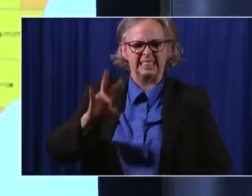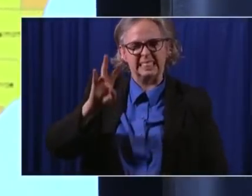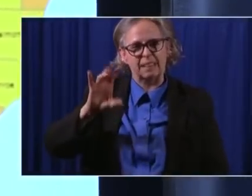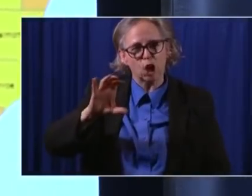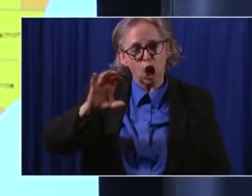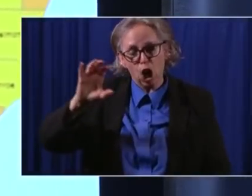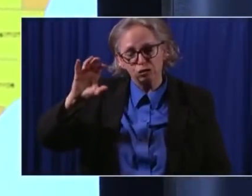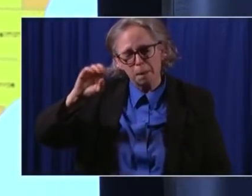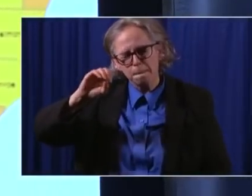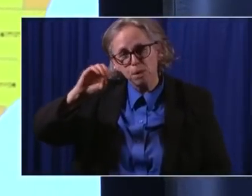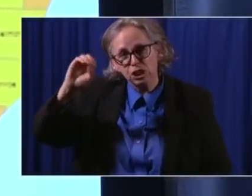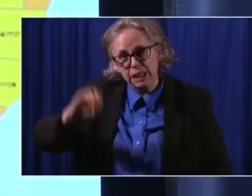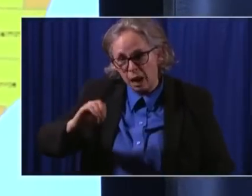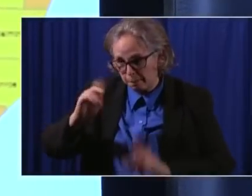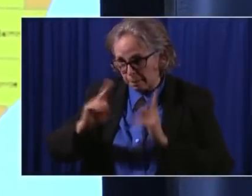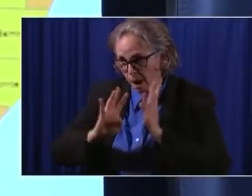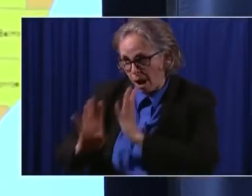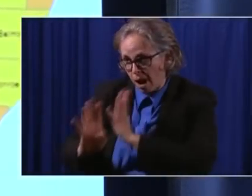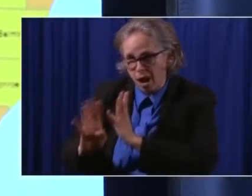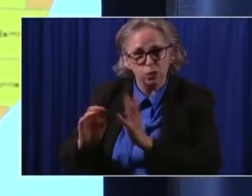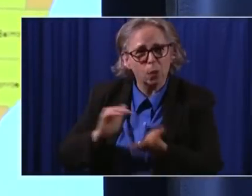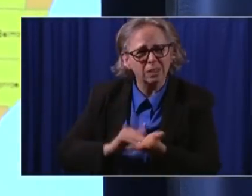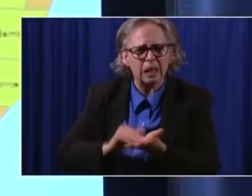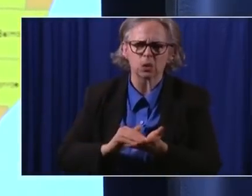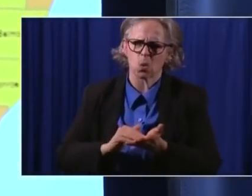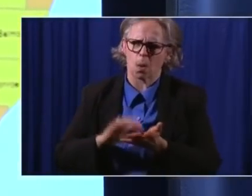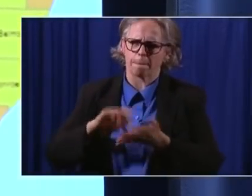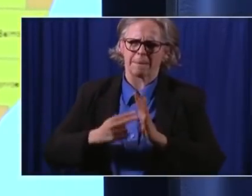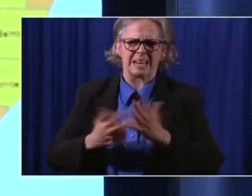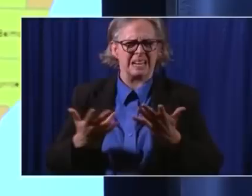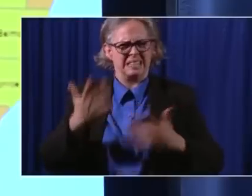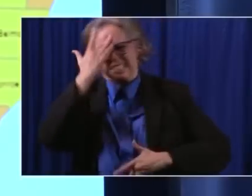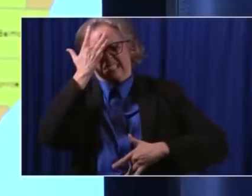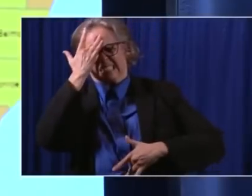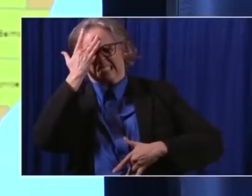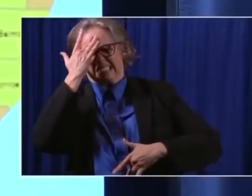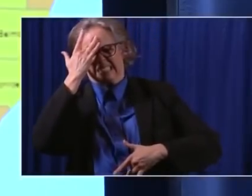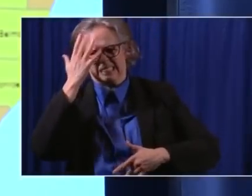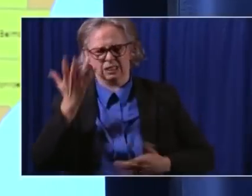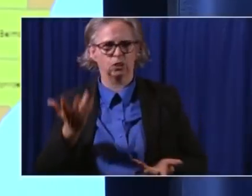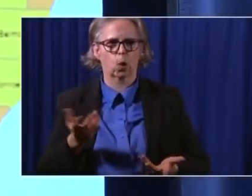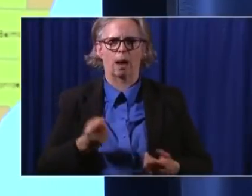WITH COVID-19 SYMPTOMS SKYROCKETED BY 700% OVER THE